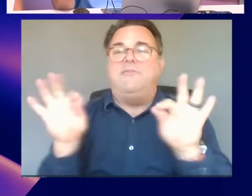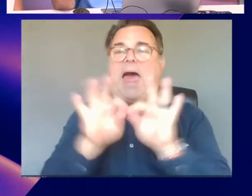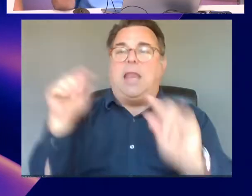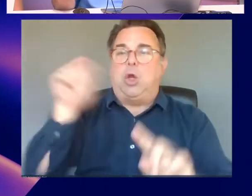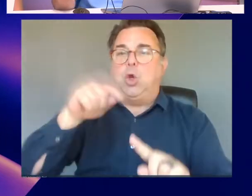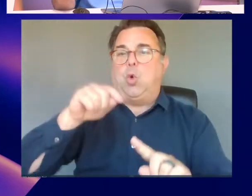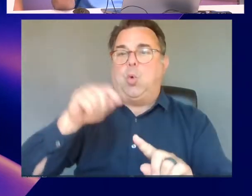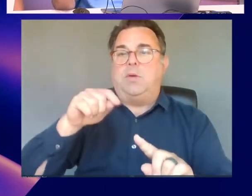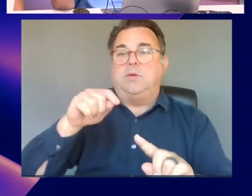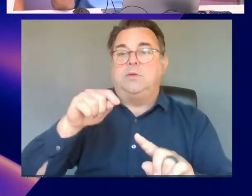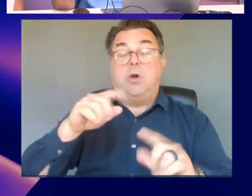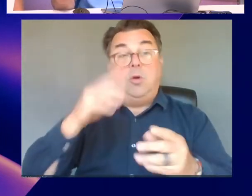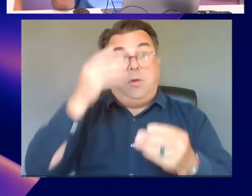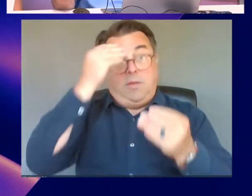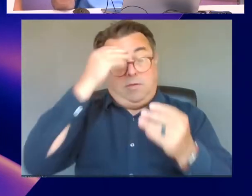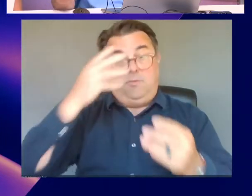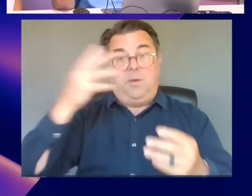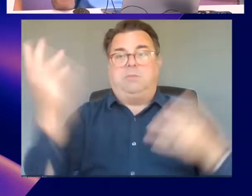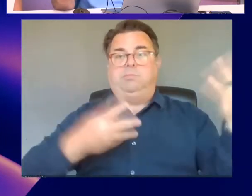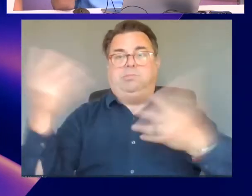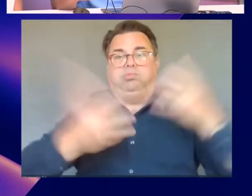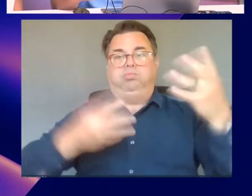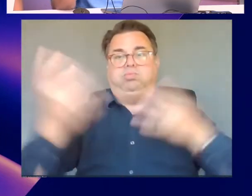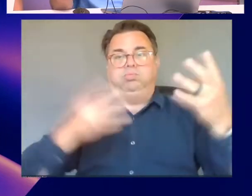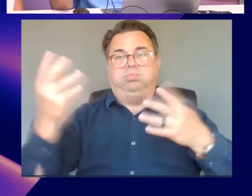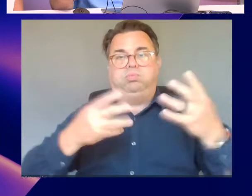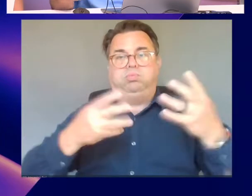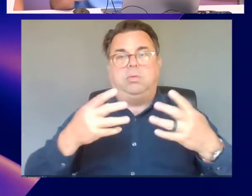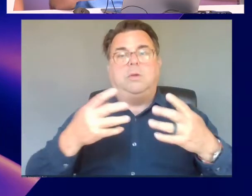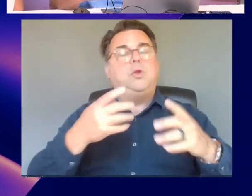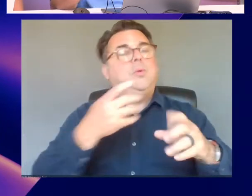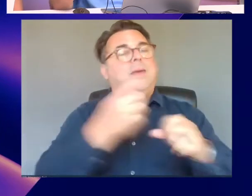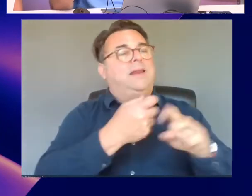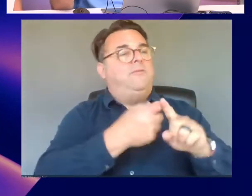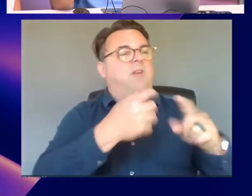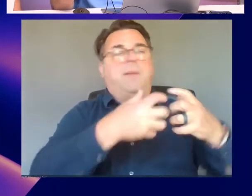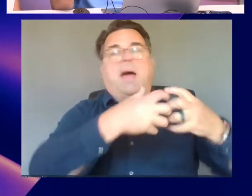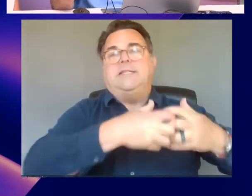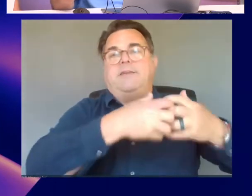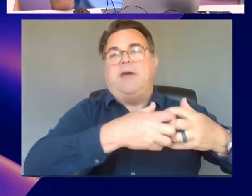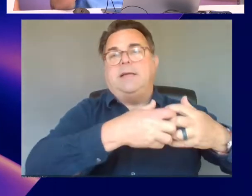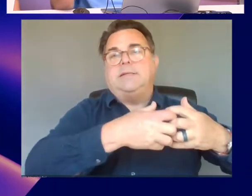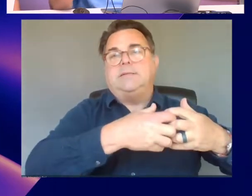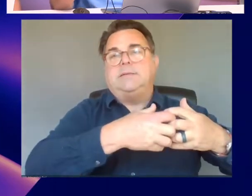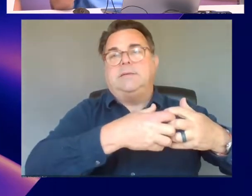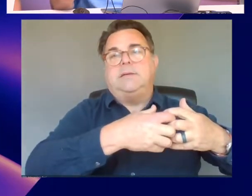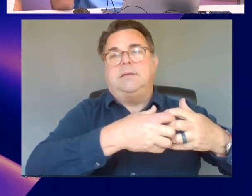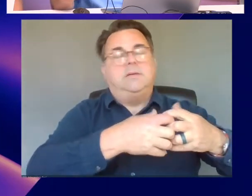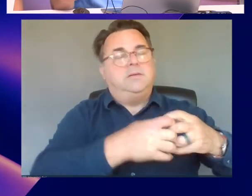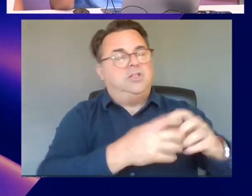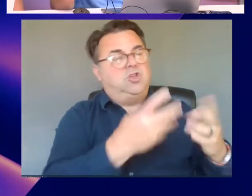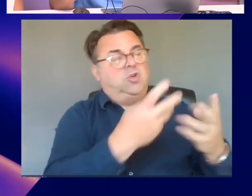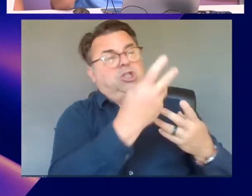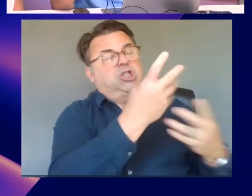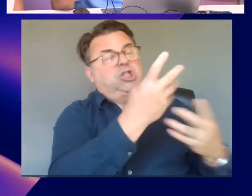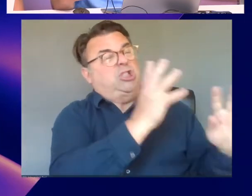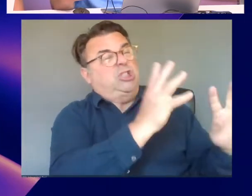I mean, imagine if you are collecting a data from a device. It's like a- - Oh, a lot- Lot of data is coming, right? You need to have a storage mechanism,